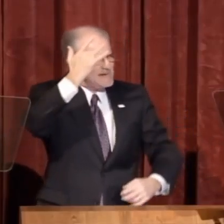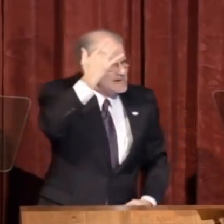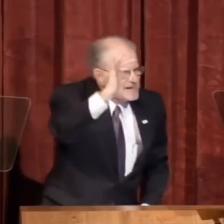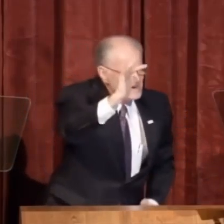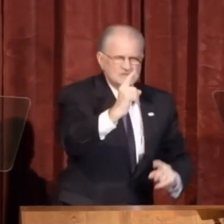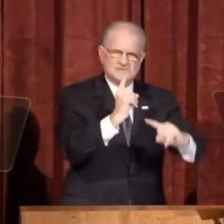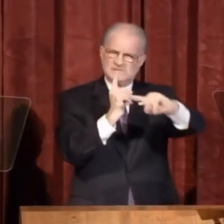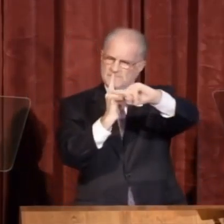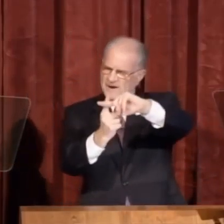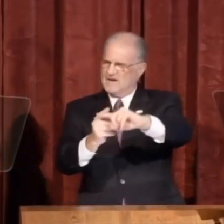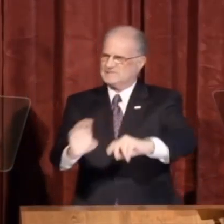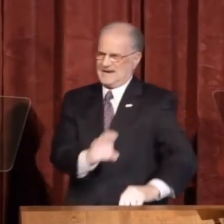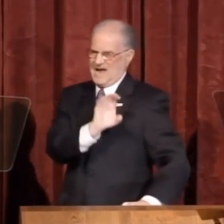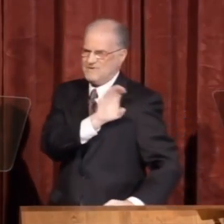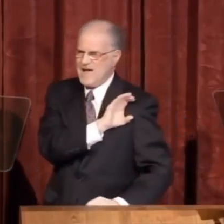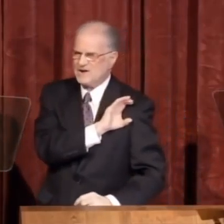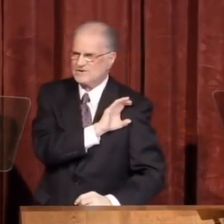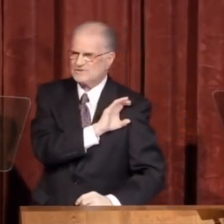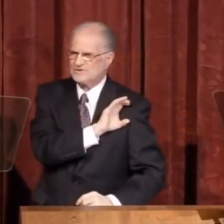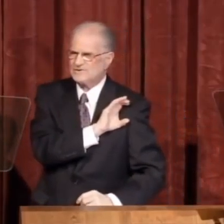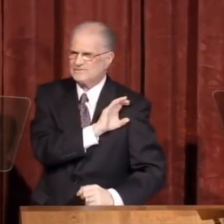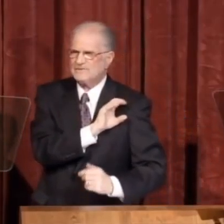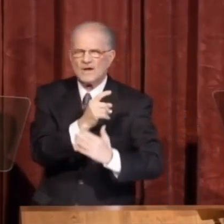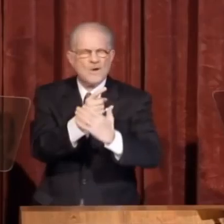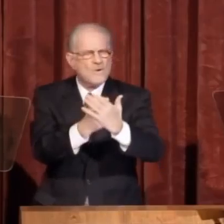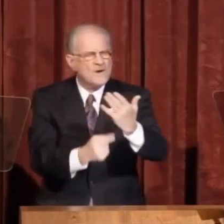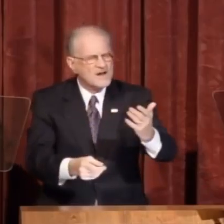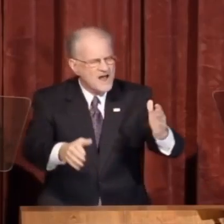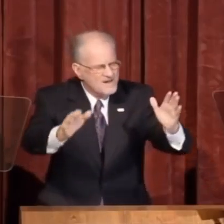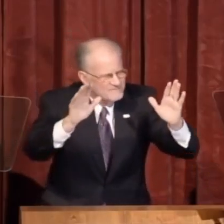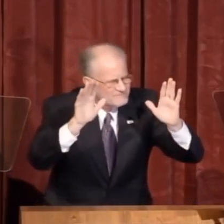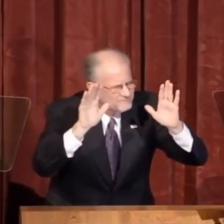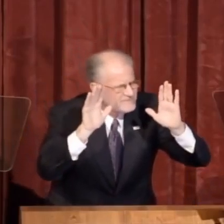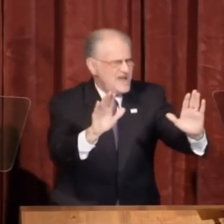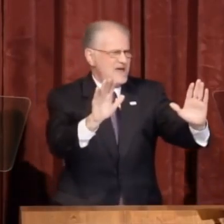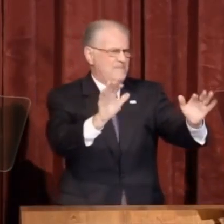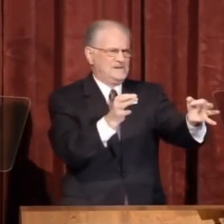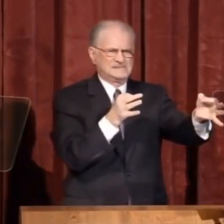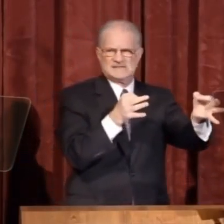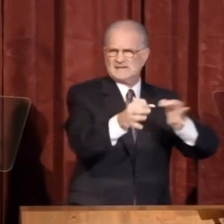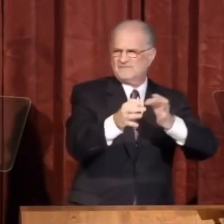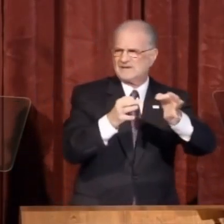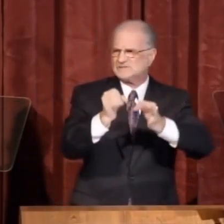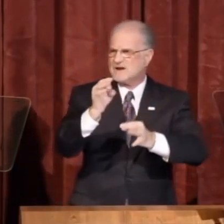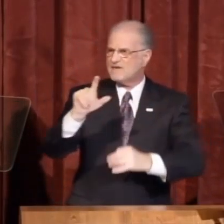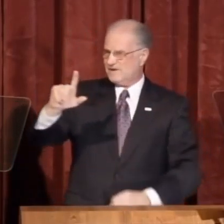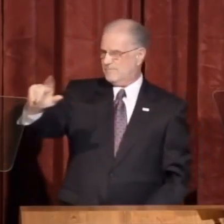and inclusiveness that are all part of our dream for the University.